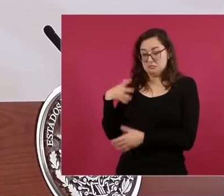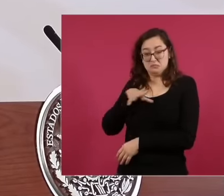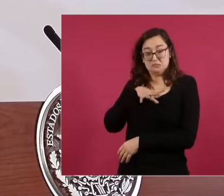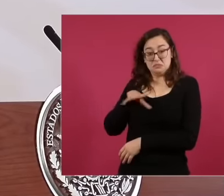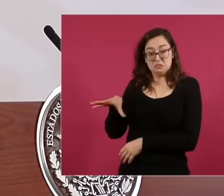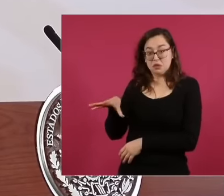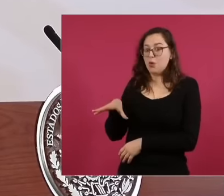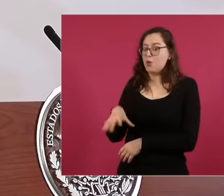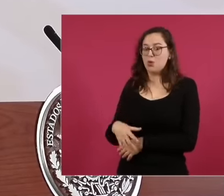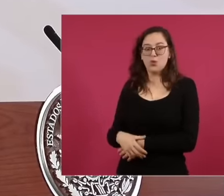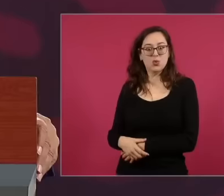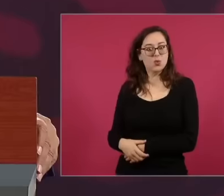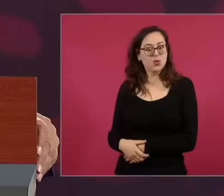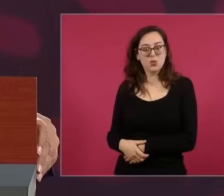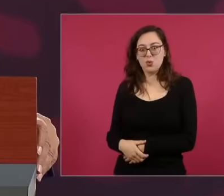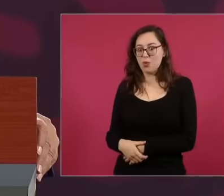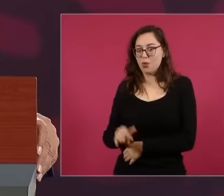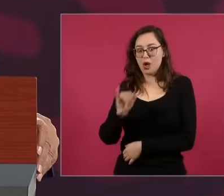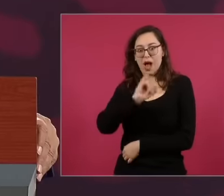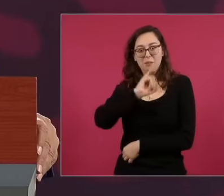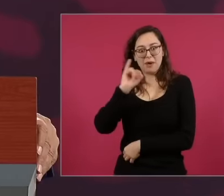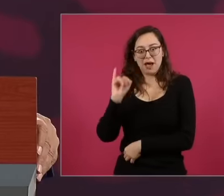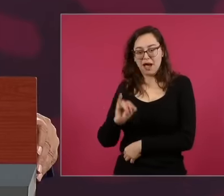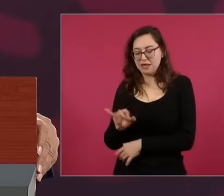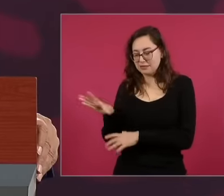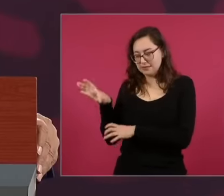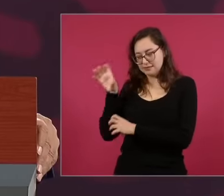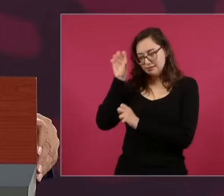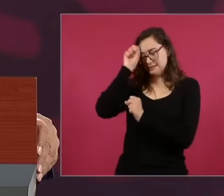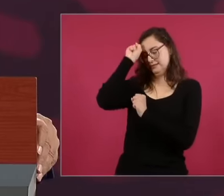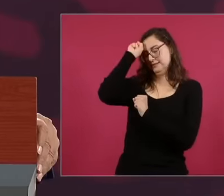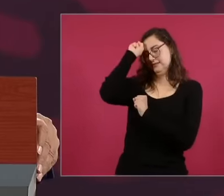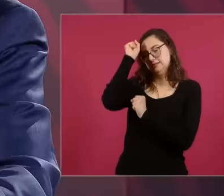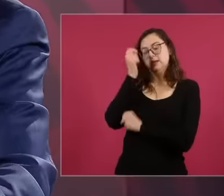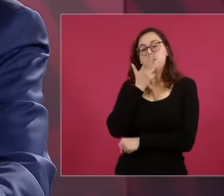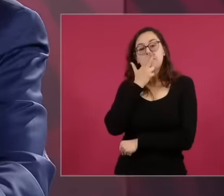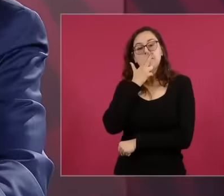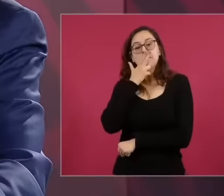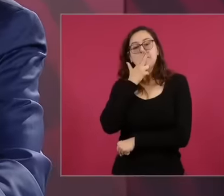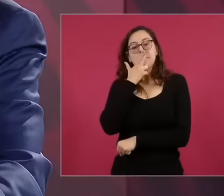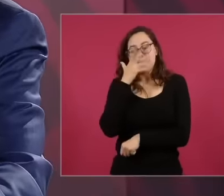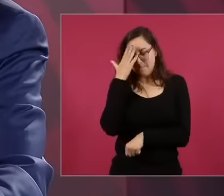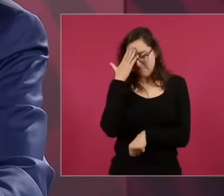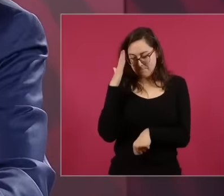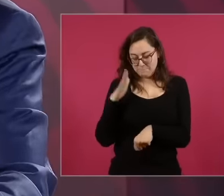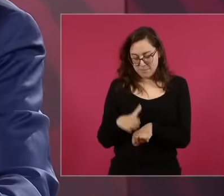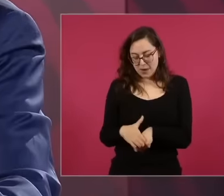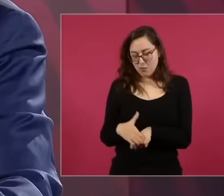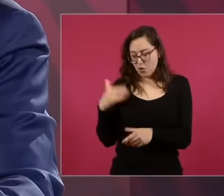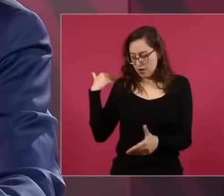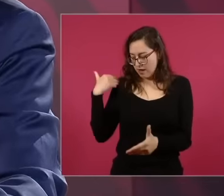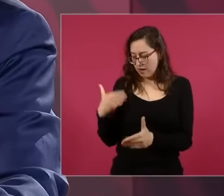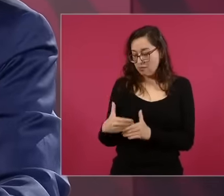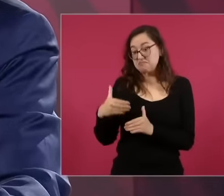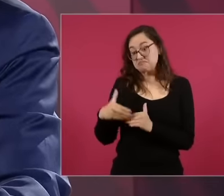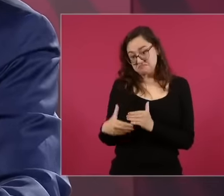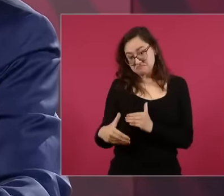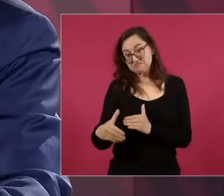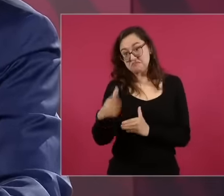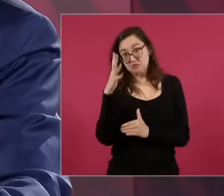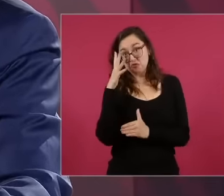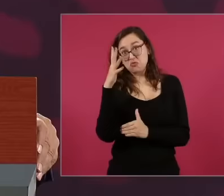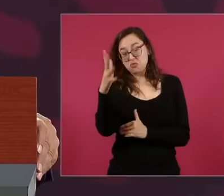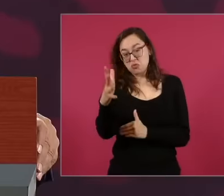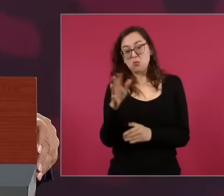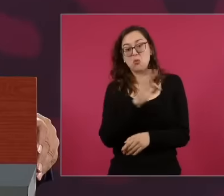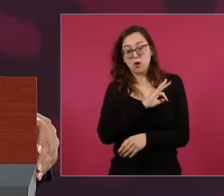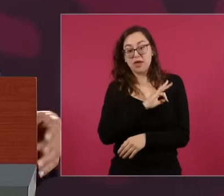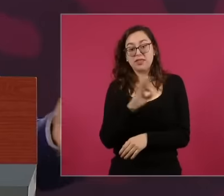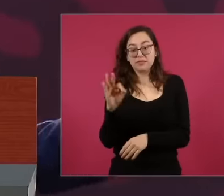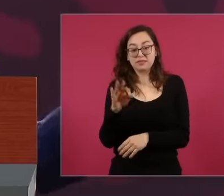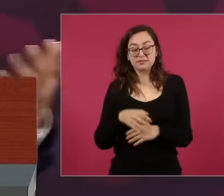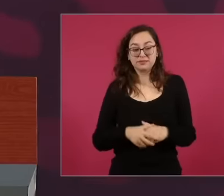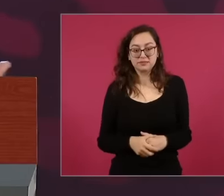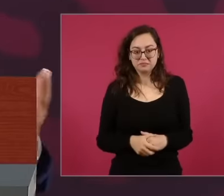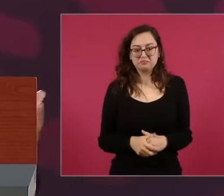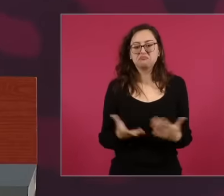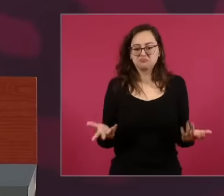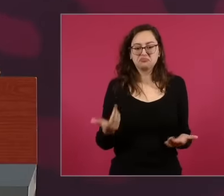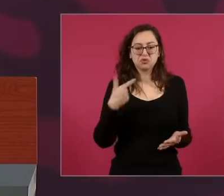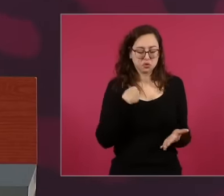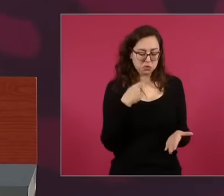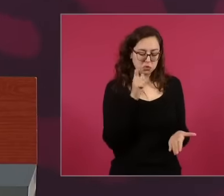not forget where we come from to know where we are going, so I am going to write